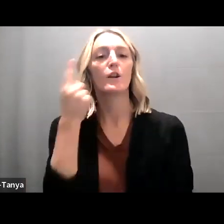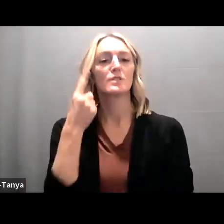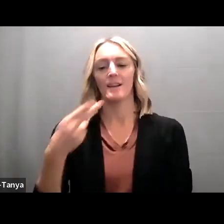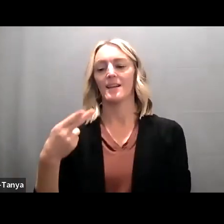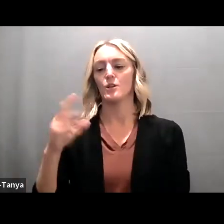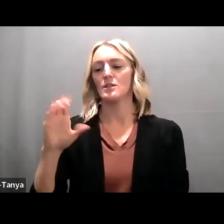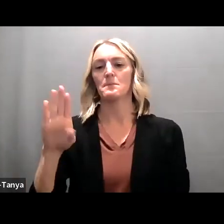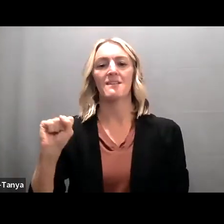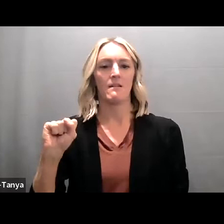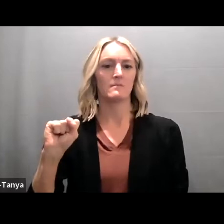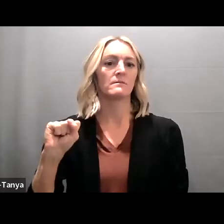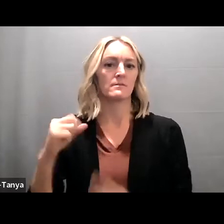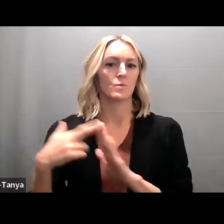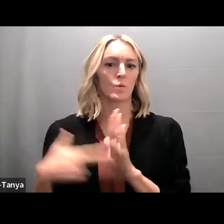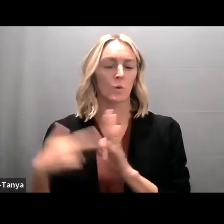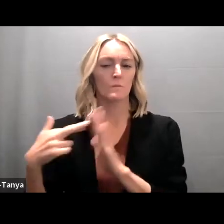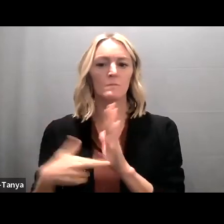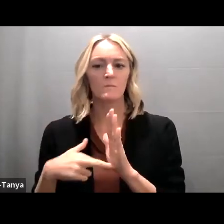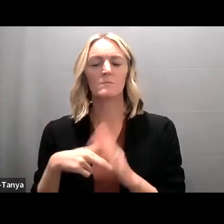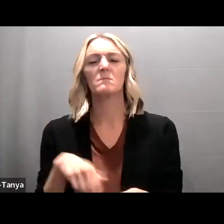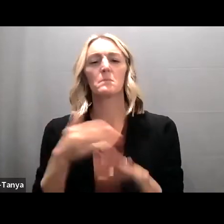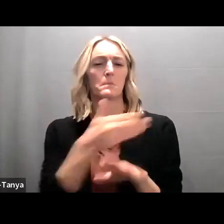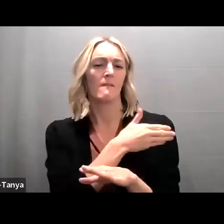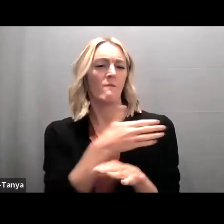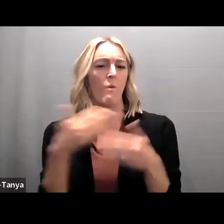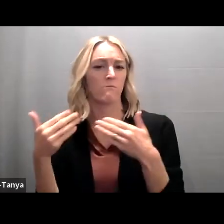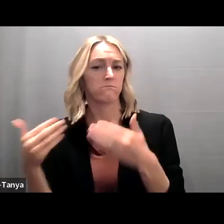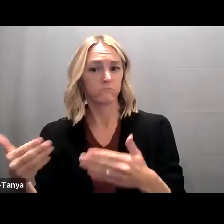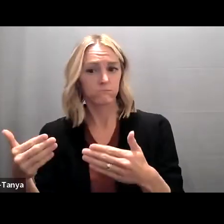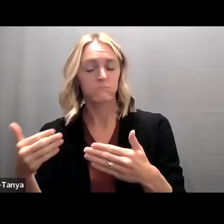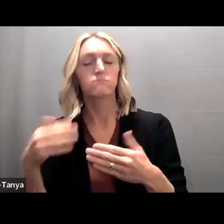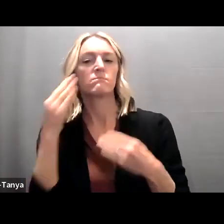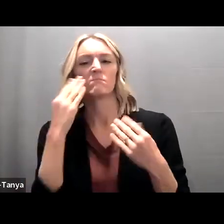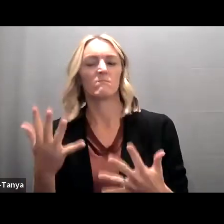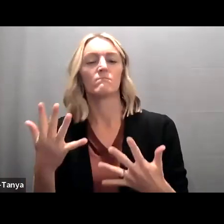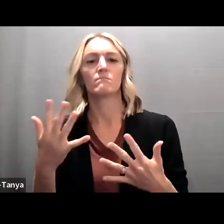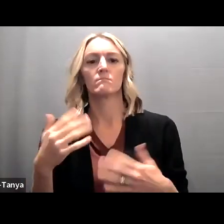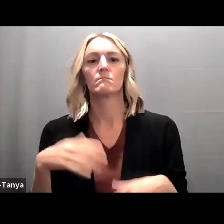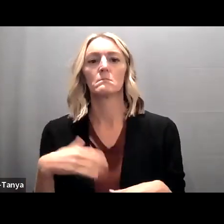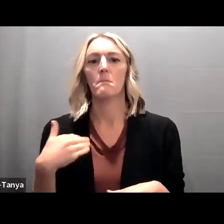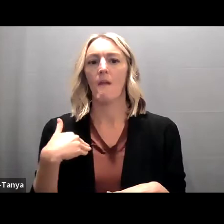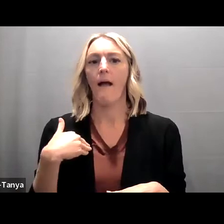So a couple of housekeeping things before we get started. We do have a webinar platform today.